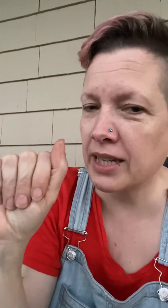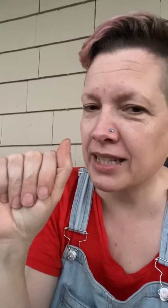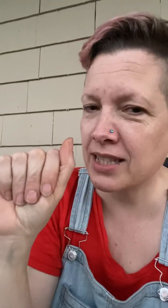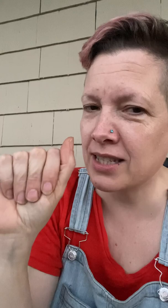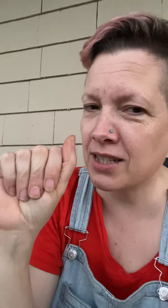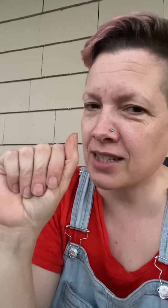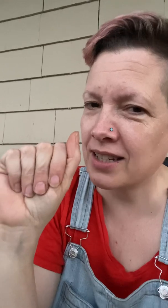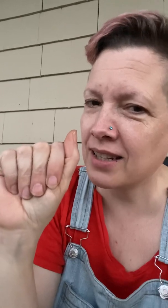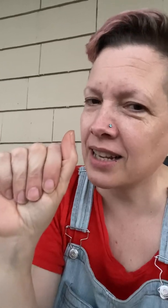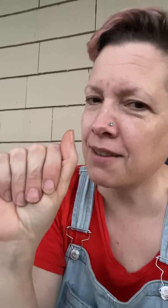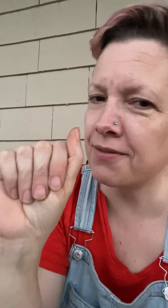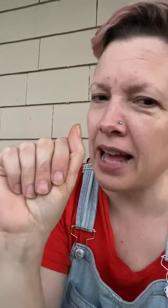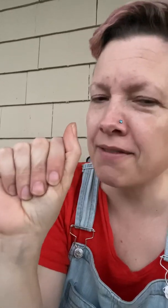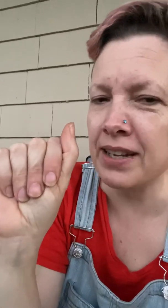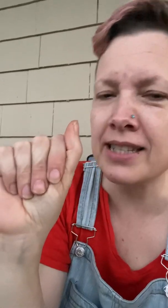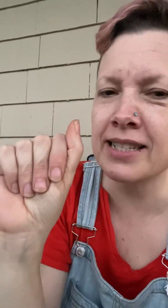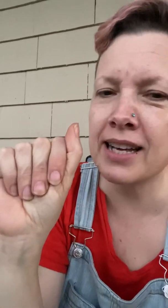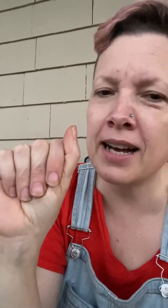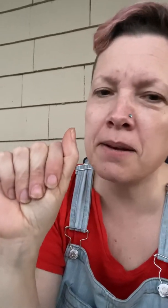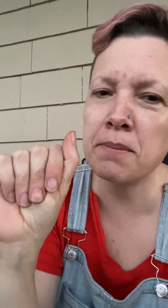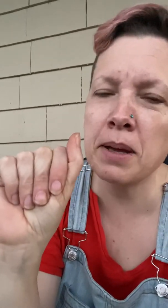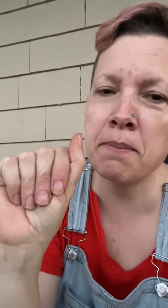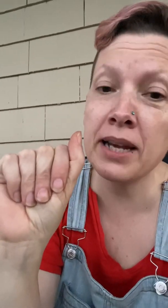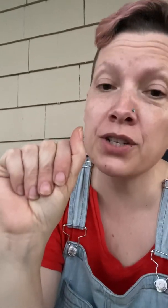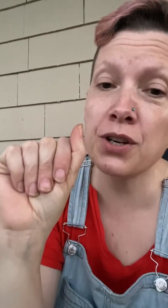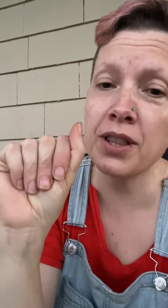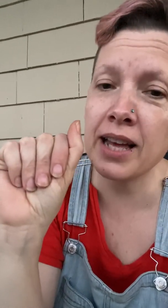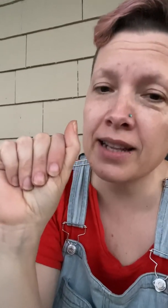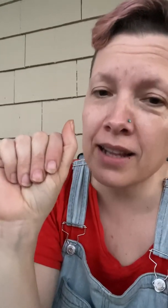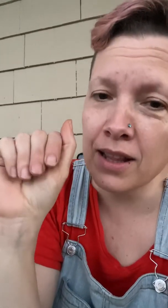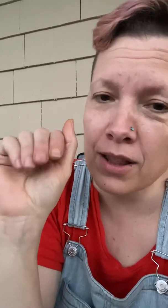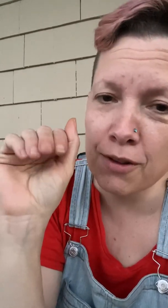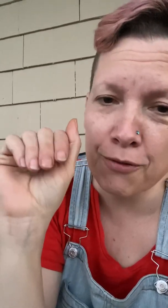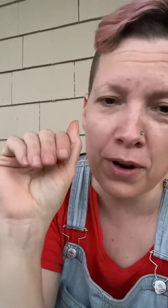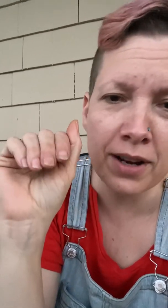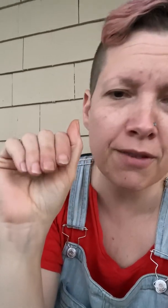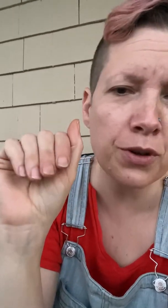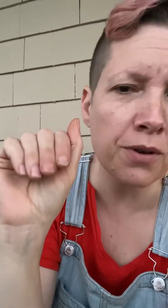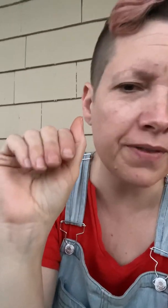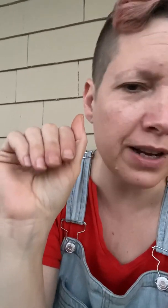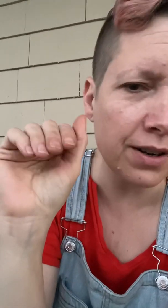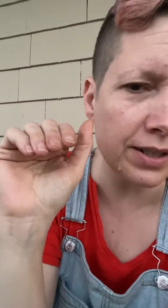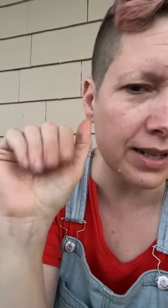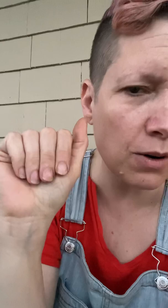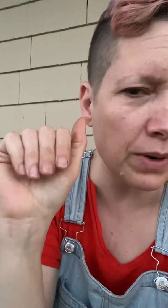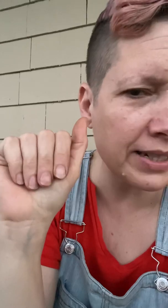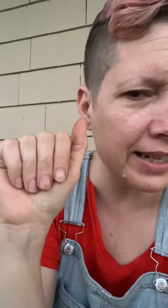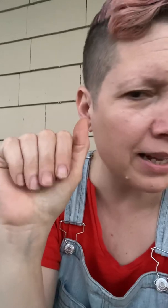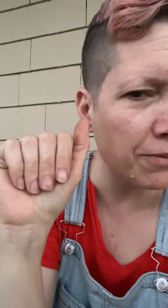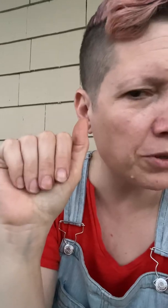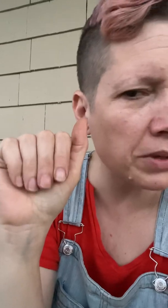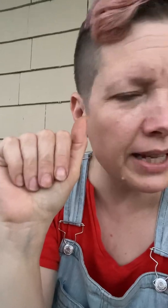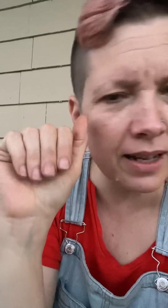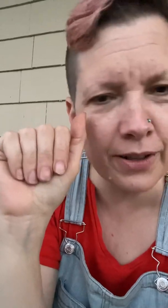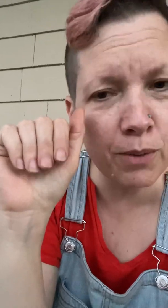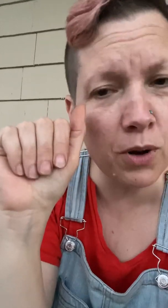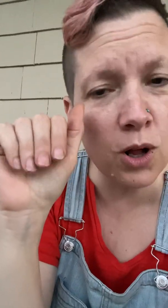it's just like a flat fist. Make sure that the front of your fingers are resting comfortably on your palm.